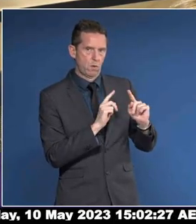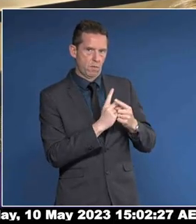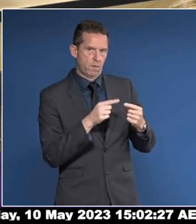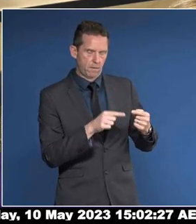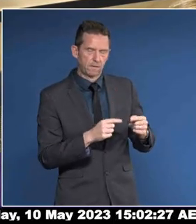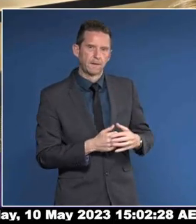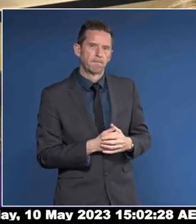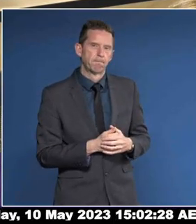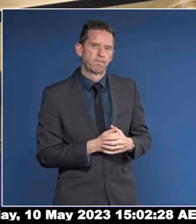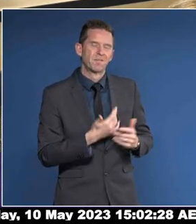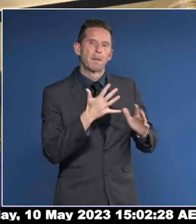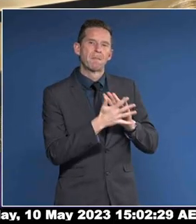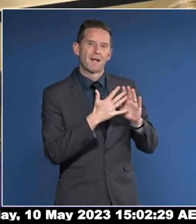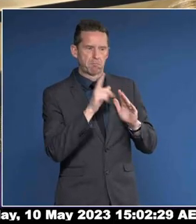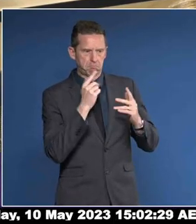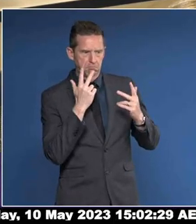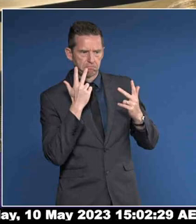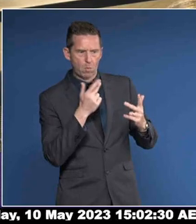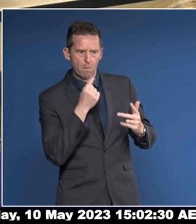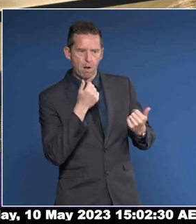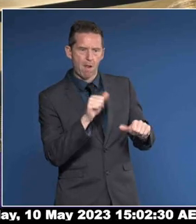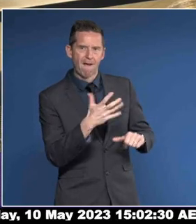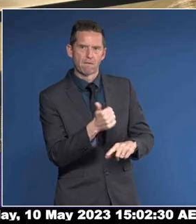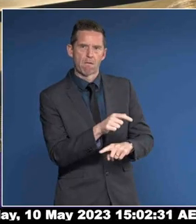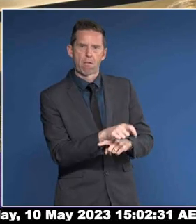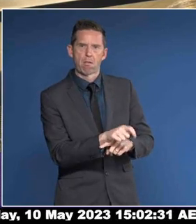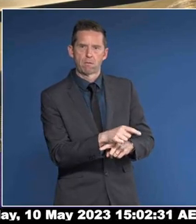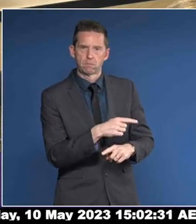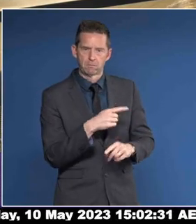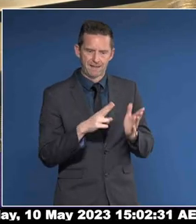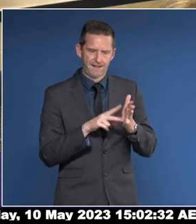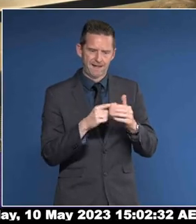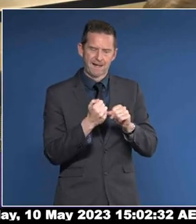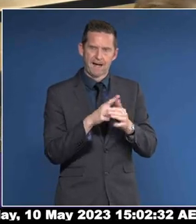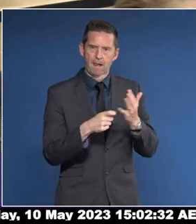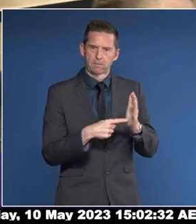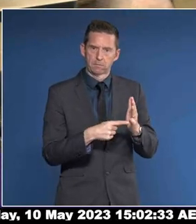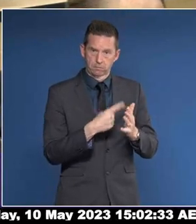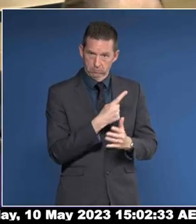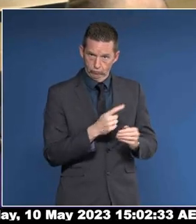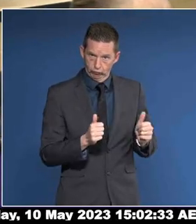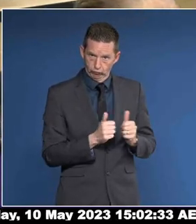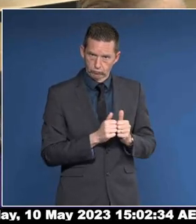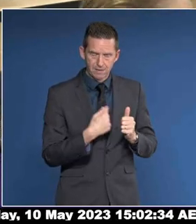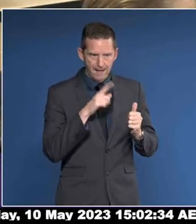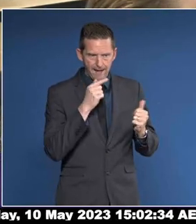concerns as to neglect. Do you agree with that? Maybe I'll go through what those two factors are. That would be helpful.